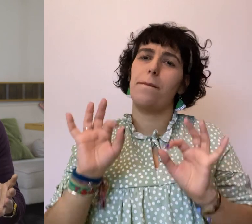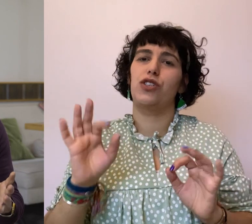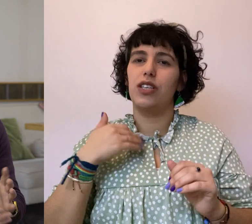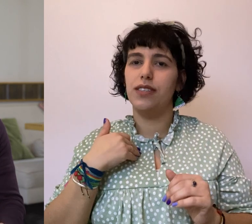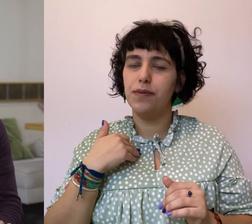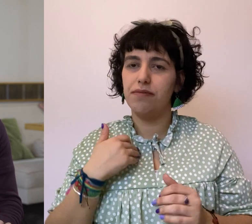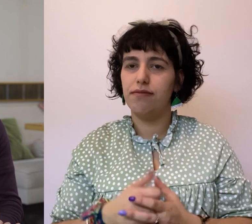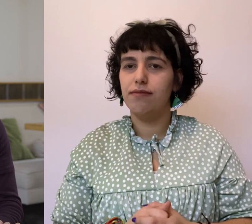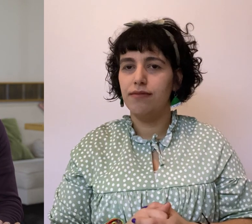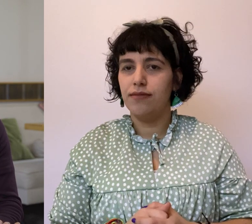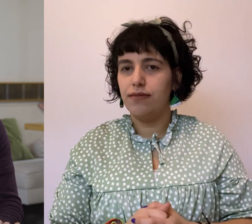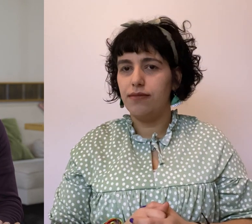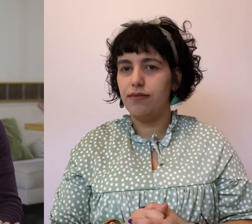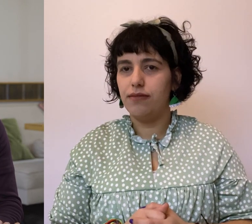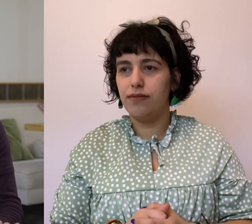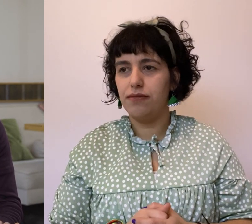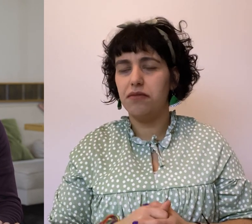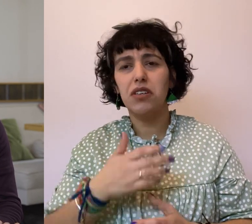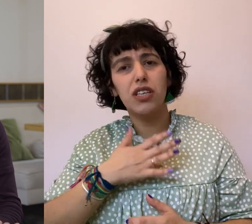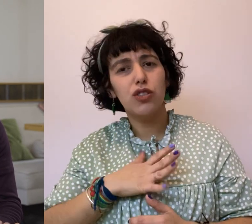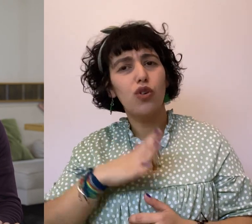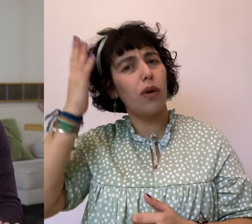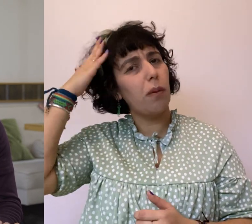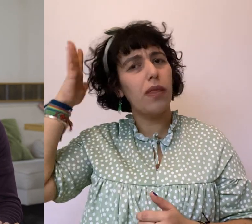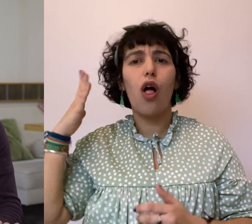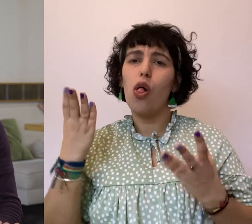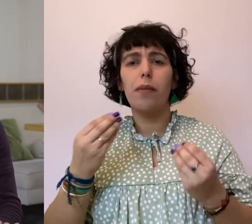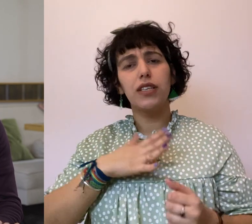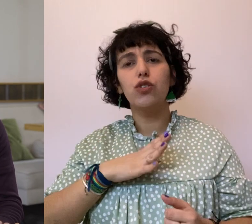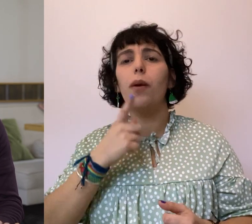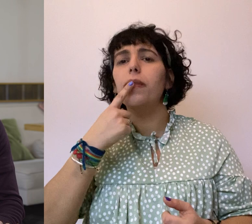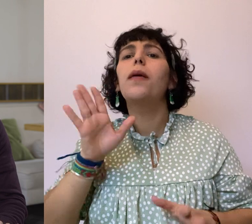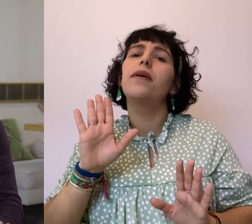And, such a development process started and I did not decide it.